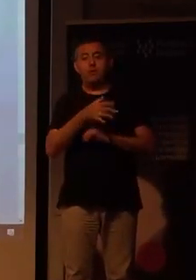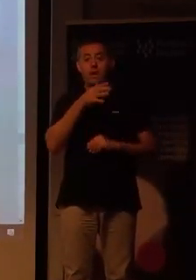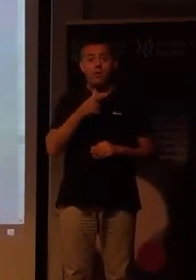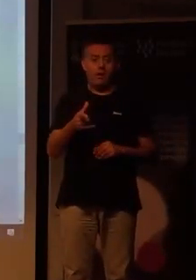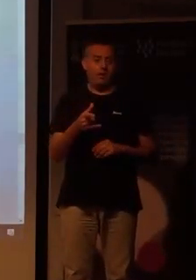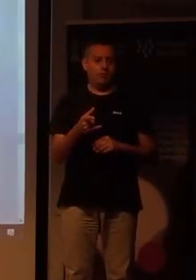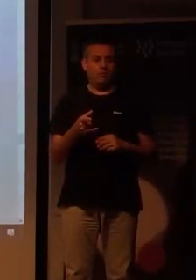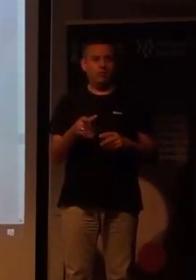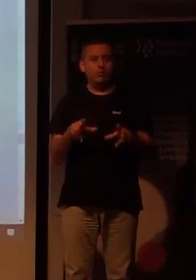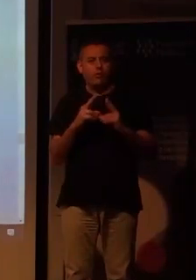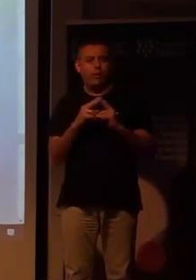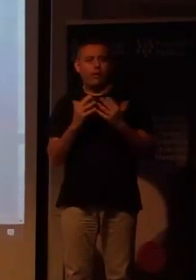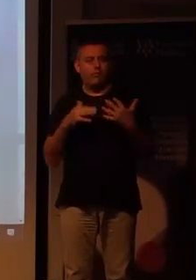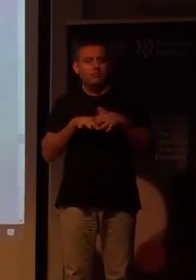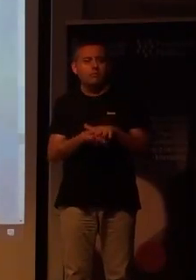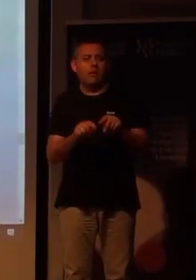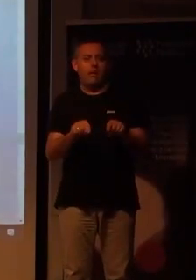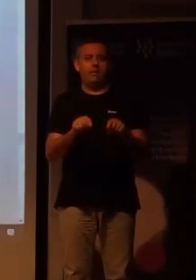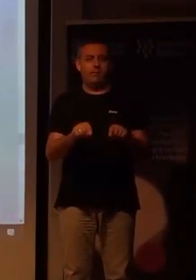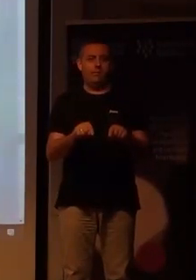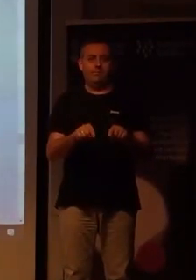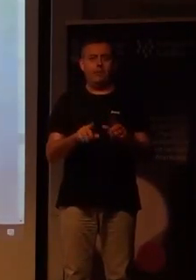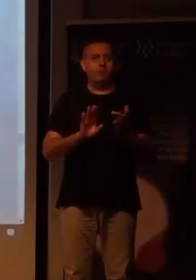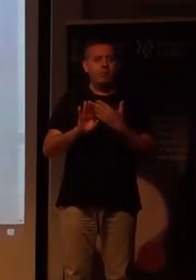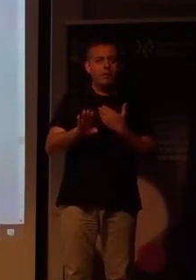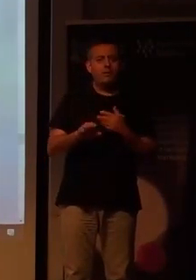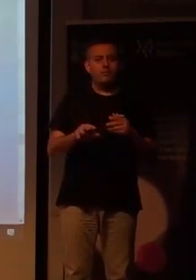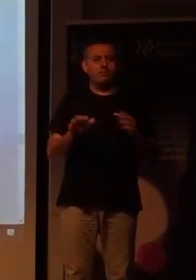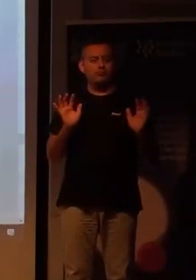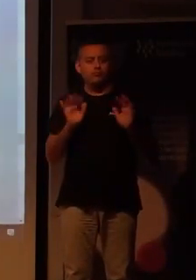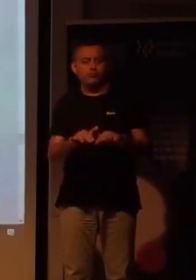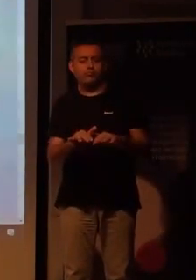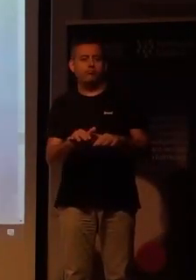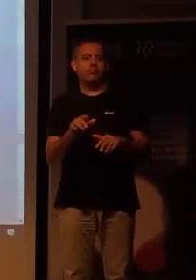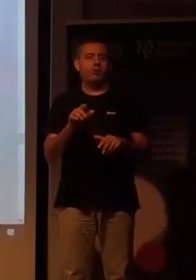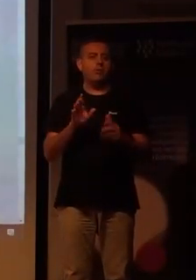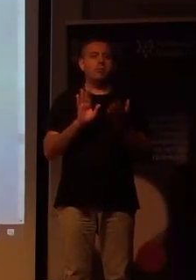It is a very cool meeting space for neighbours.